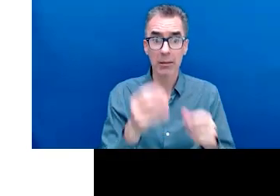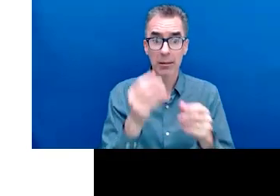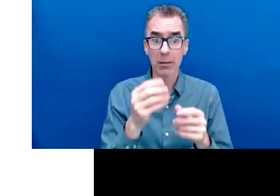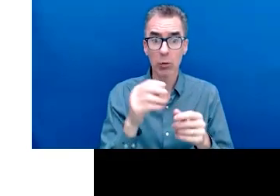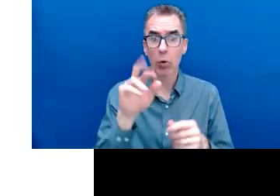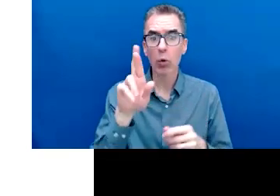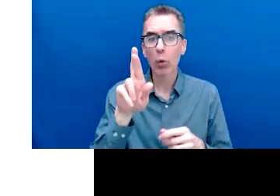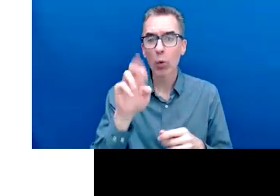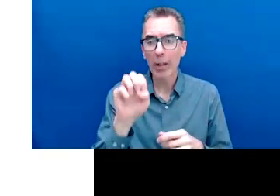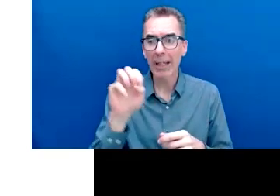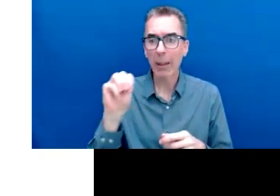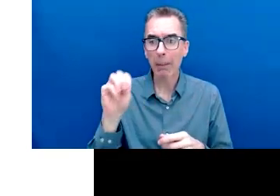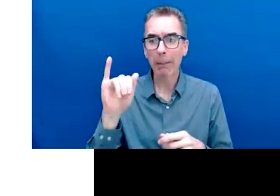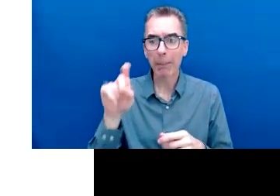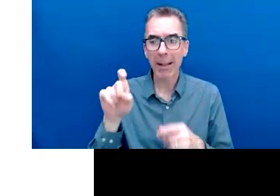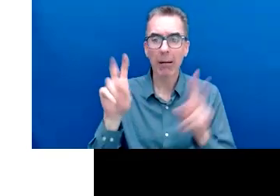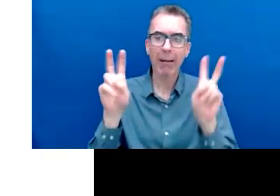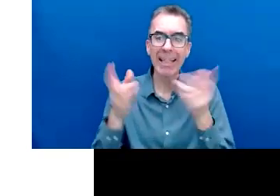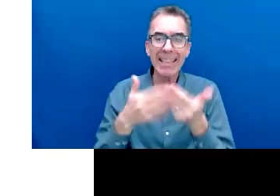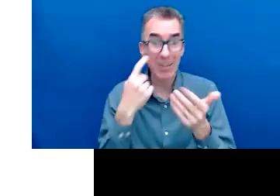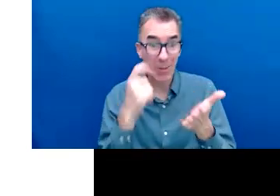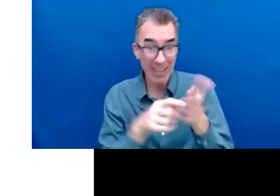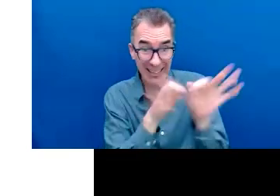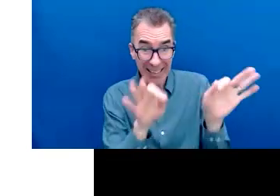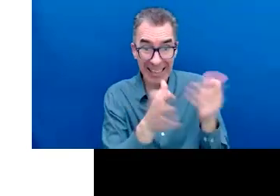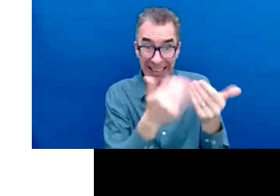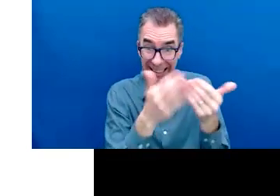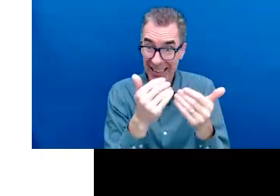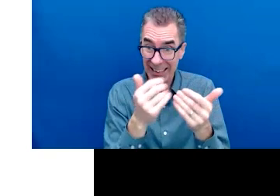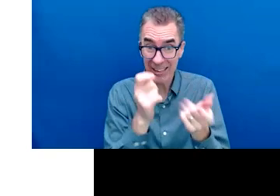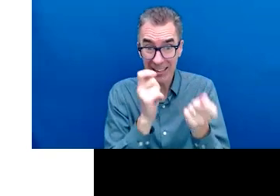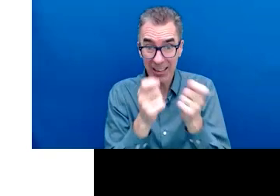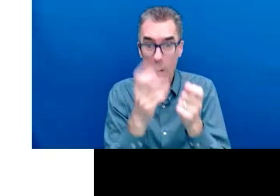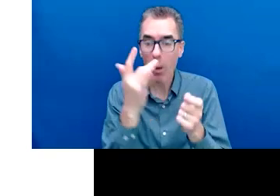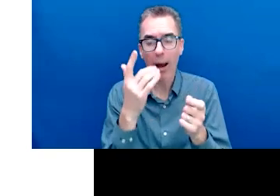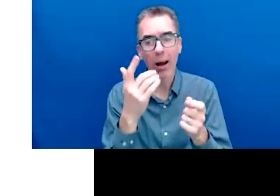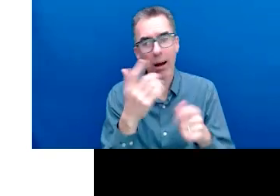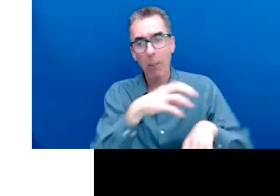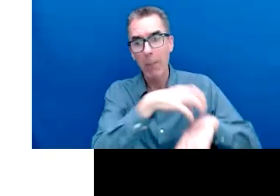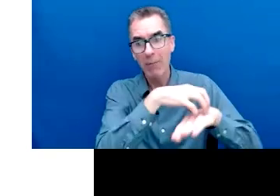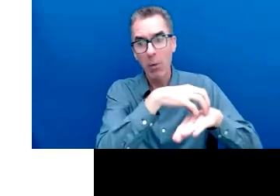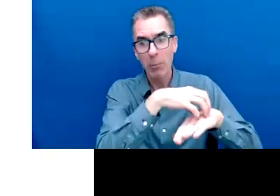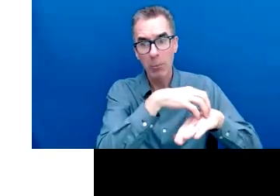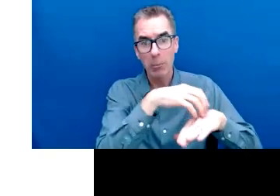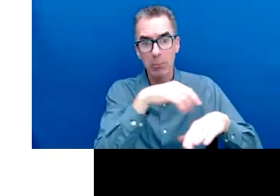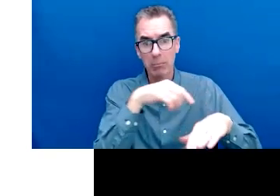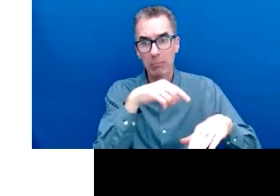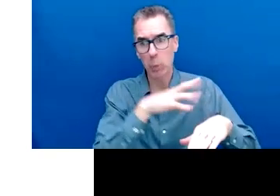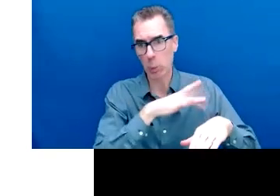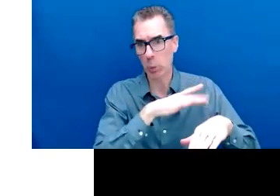We put easily in quotes because, the platform itself does, make it really conducive to, remixing.